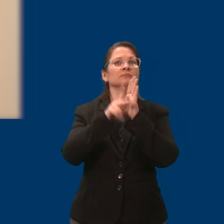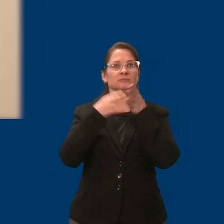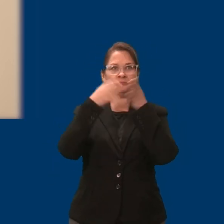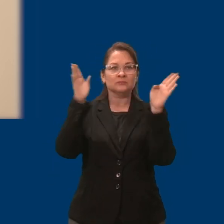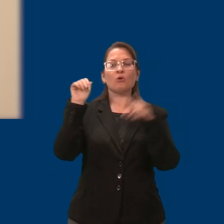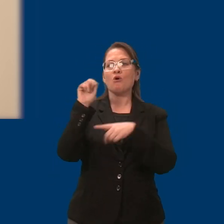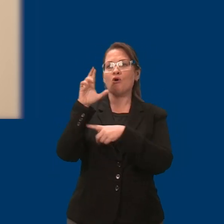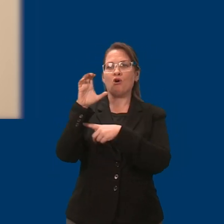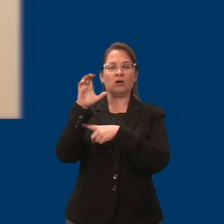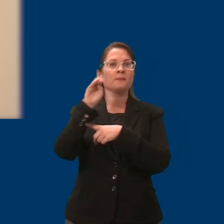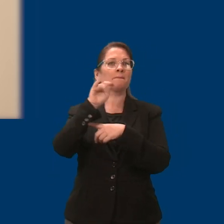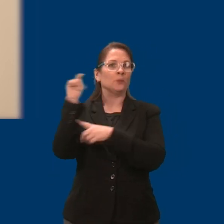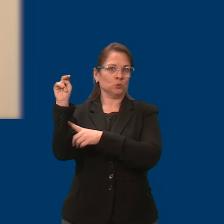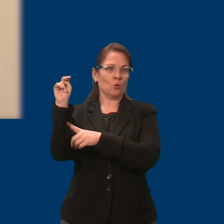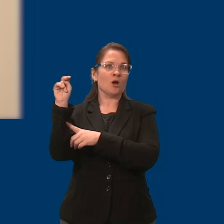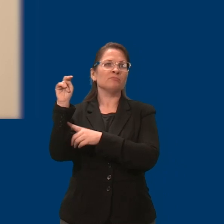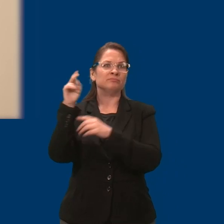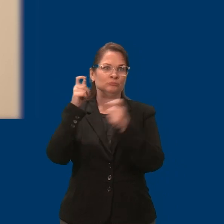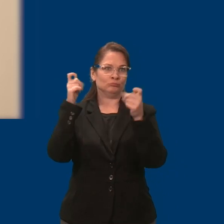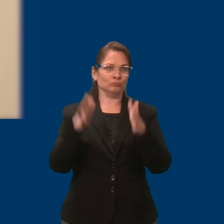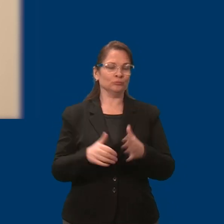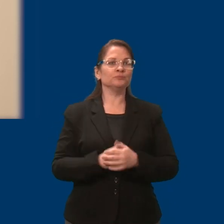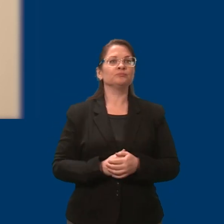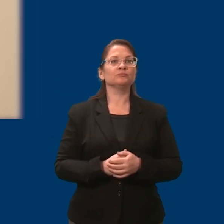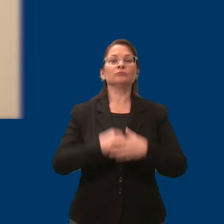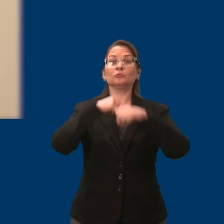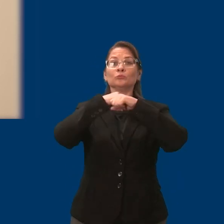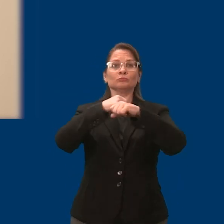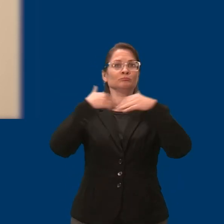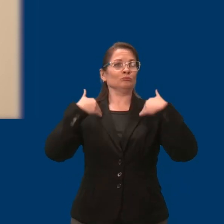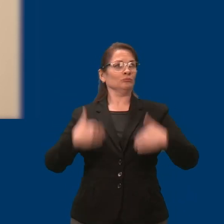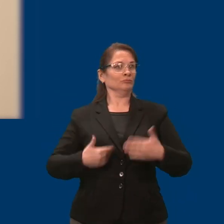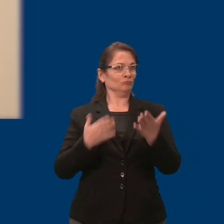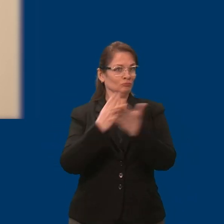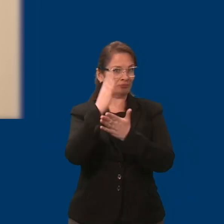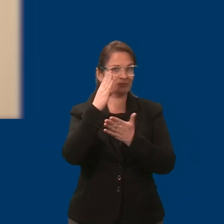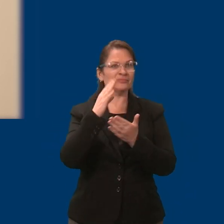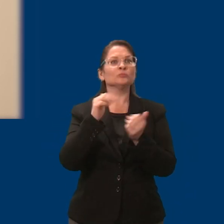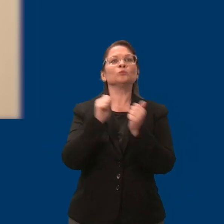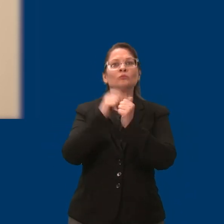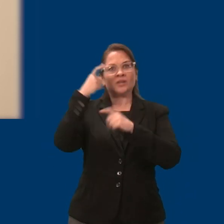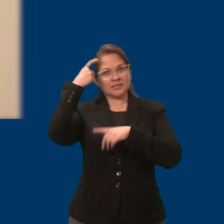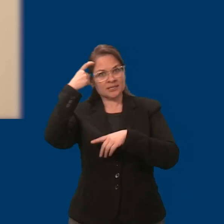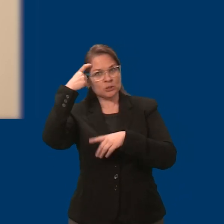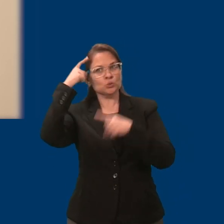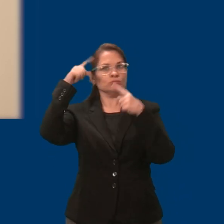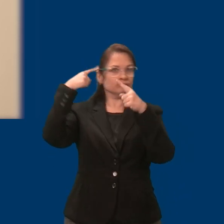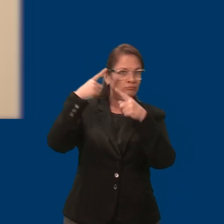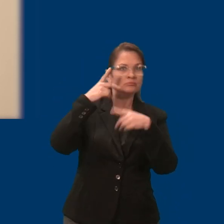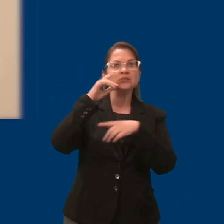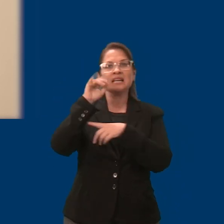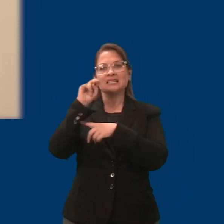the human rights of people with intellectual and developmental disabilities. We are working on a policy change in Minnesota